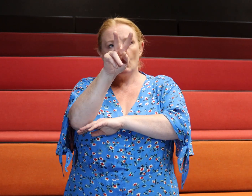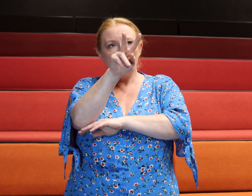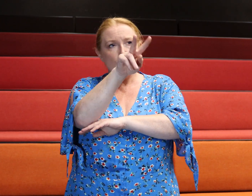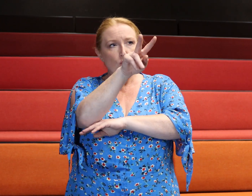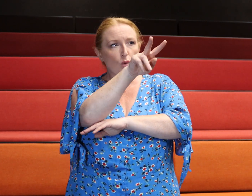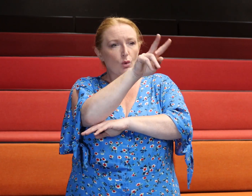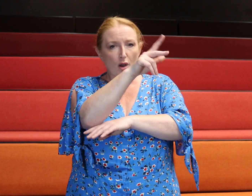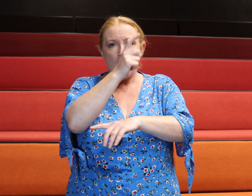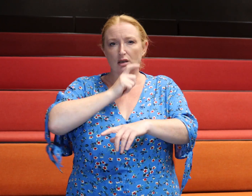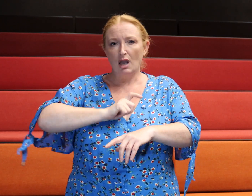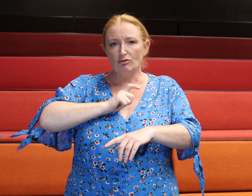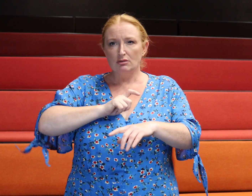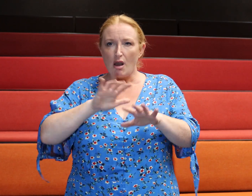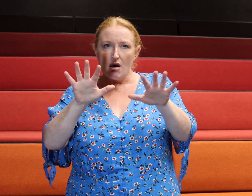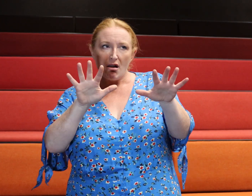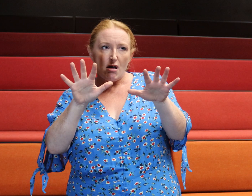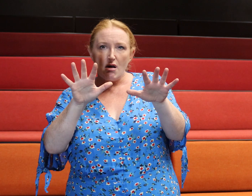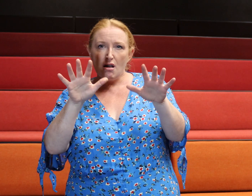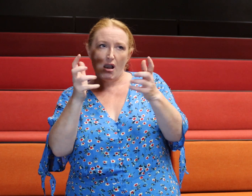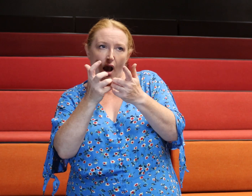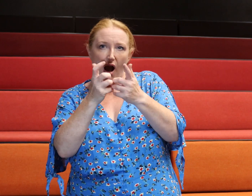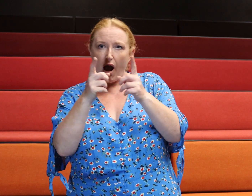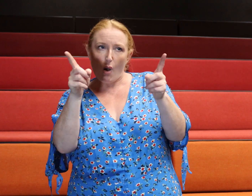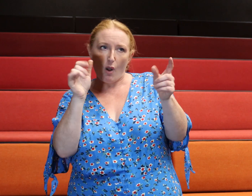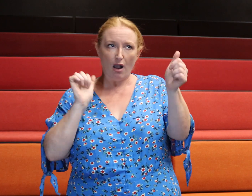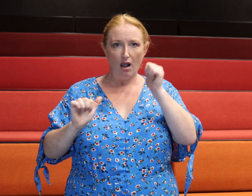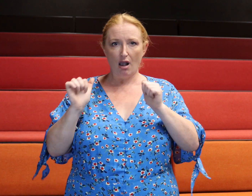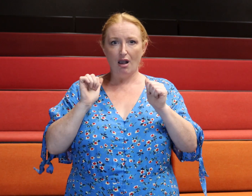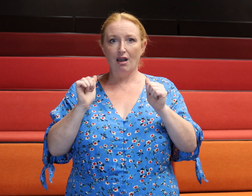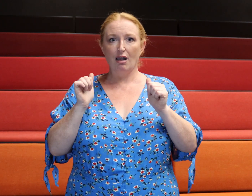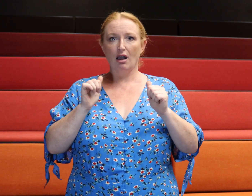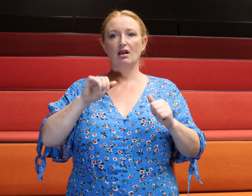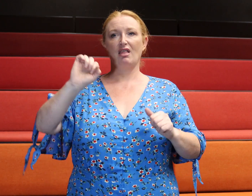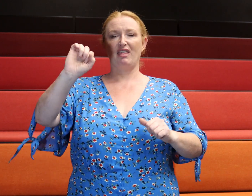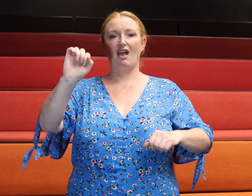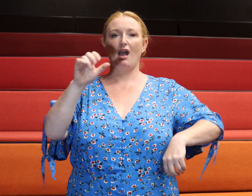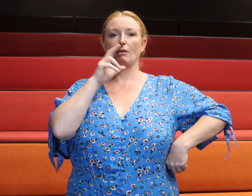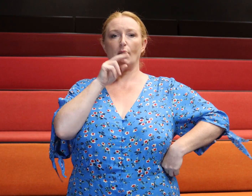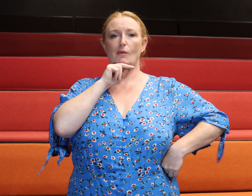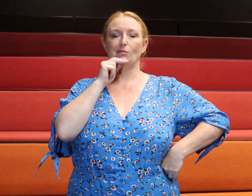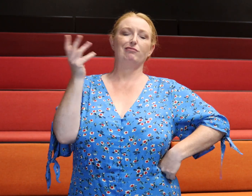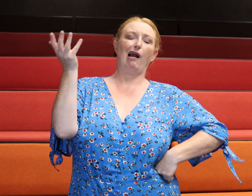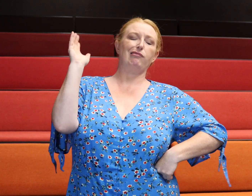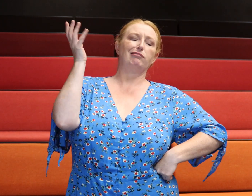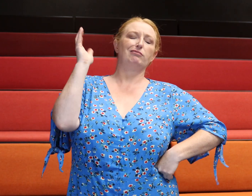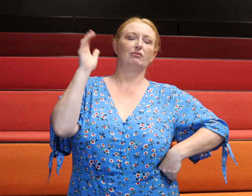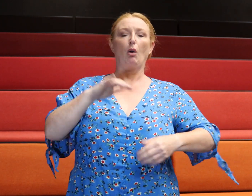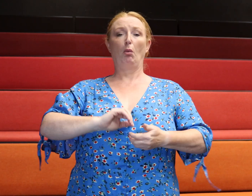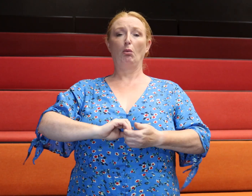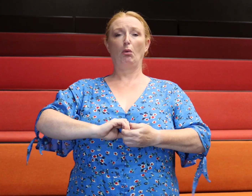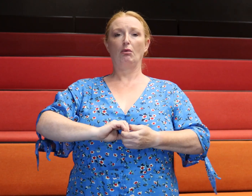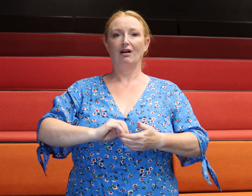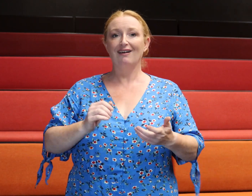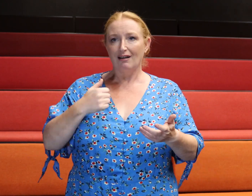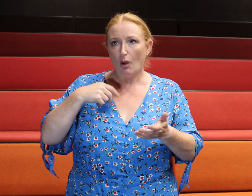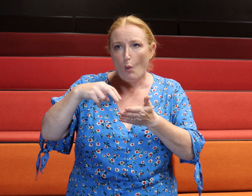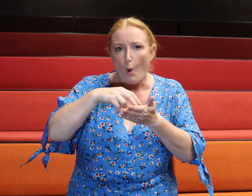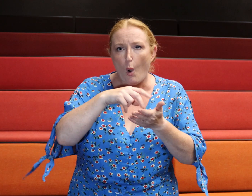how the character presents themselves. We look at how the characters speak. We look at how they how they walk